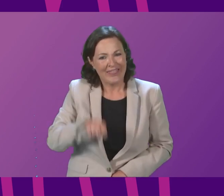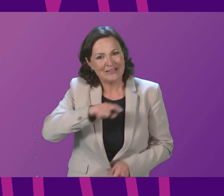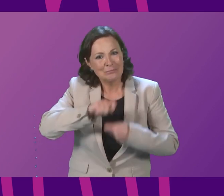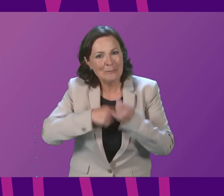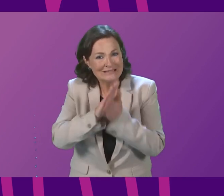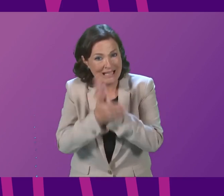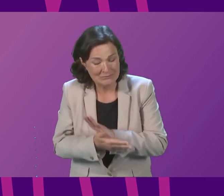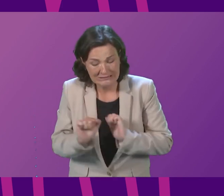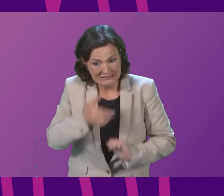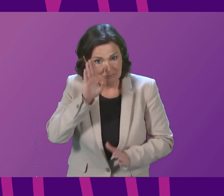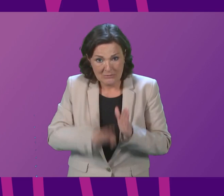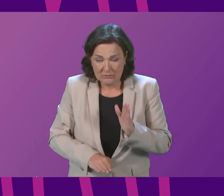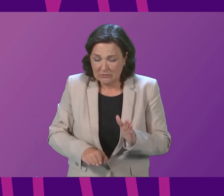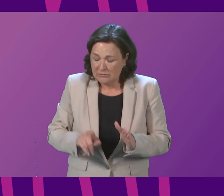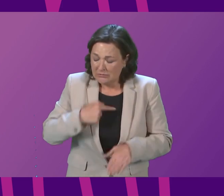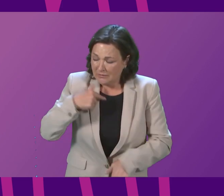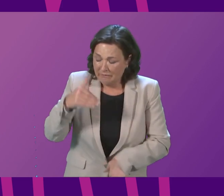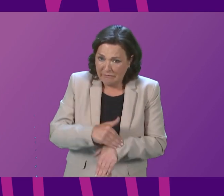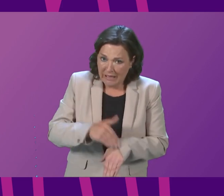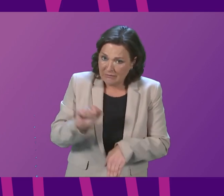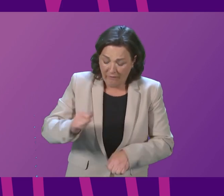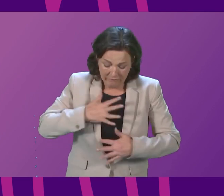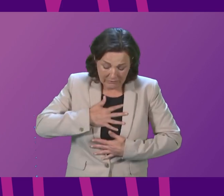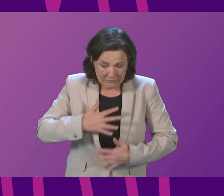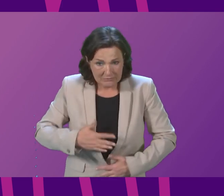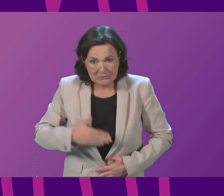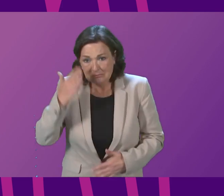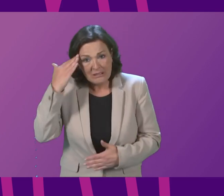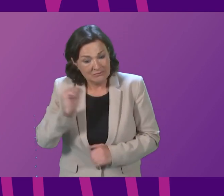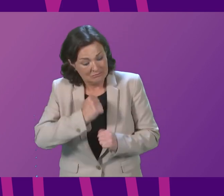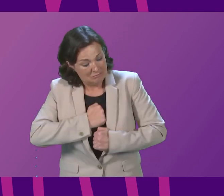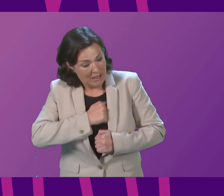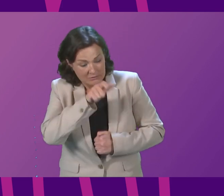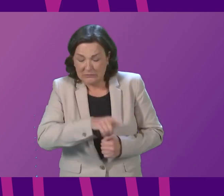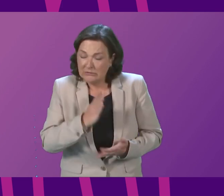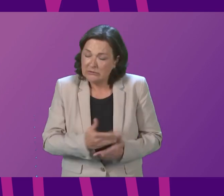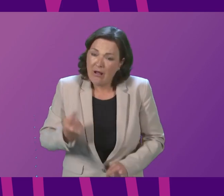That experience has taken an immense physical and mental toll on her, and she needs urgent assistance.